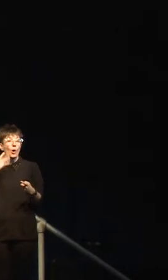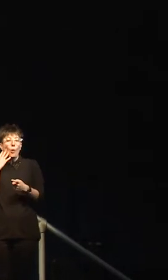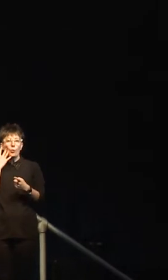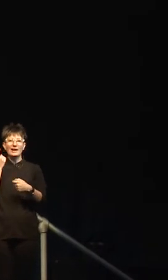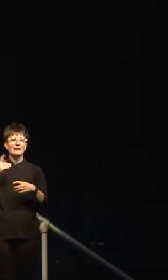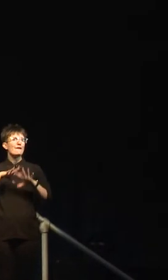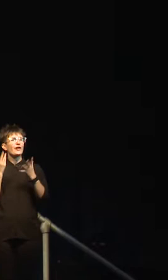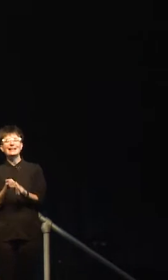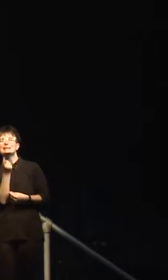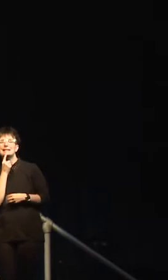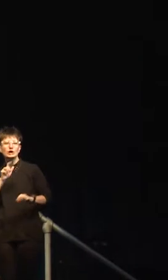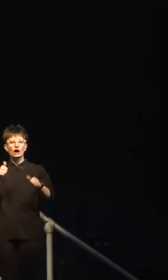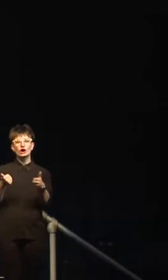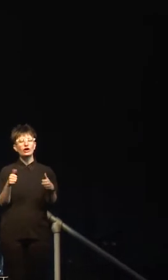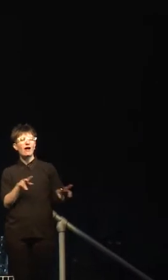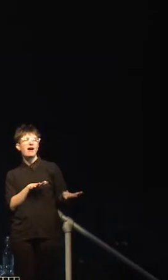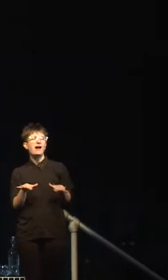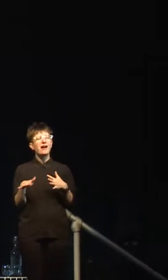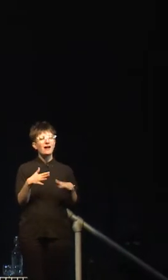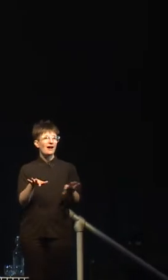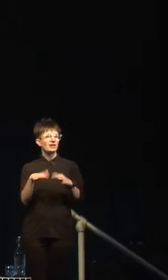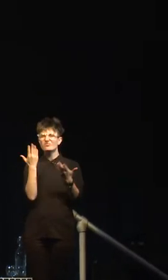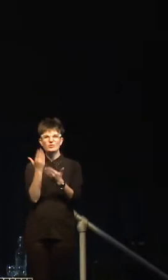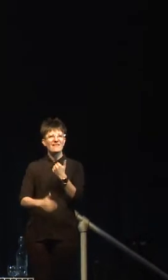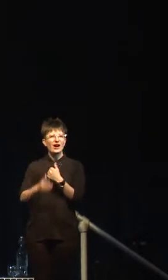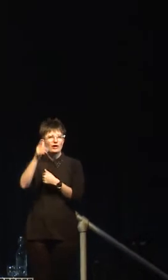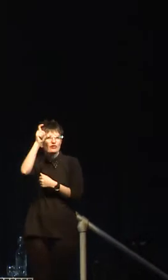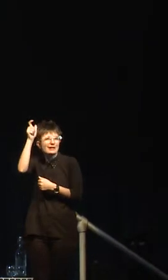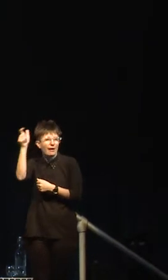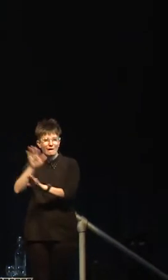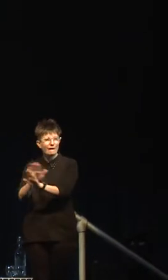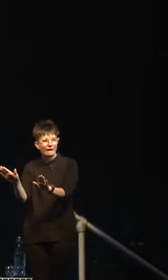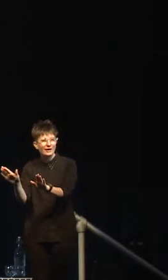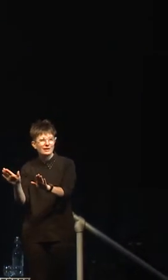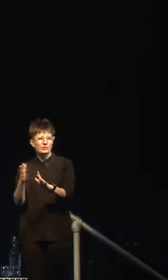getting creative, including in my own companies when times were really tough.